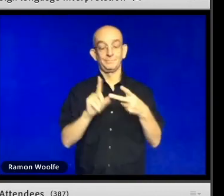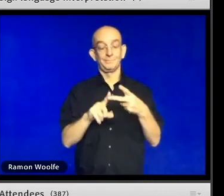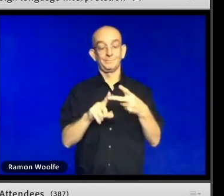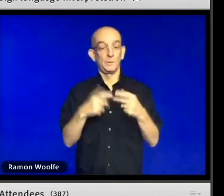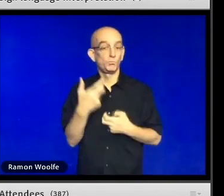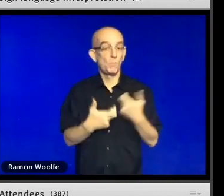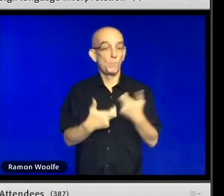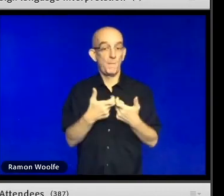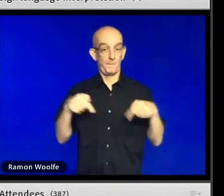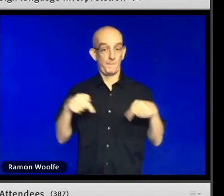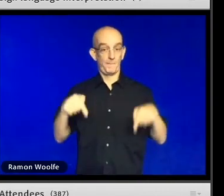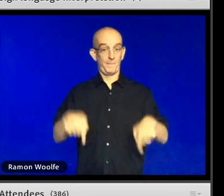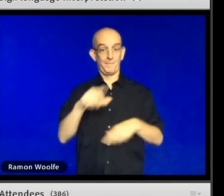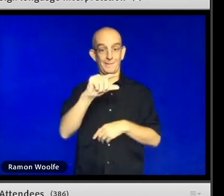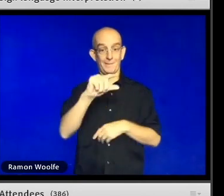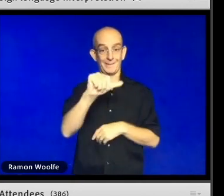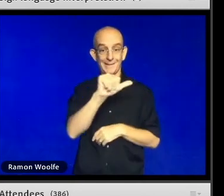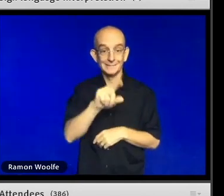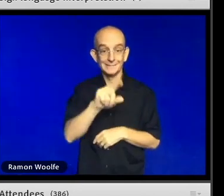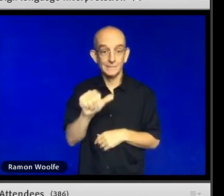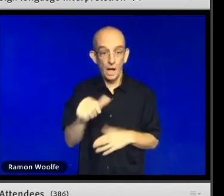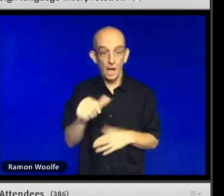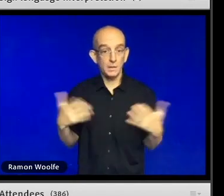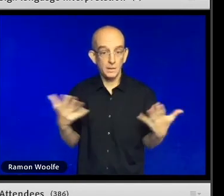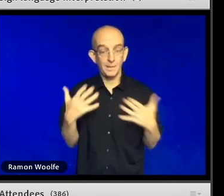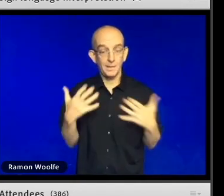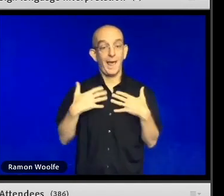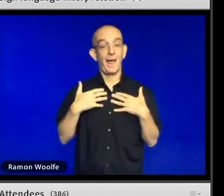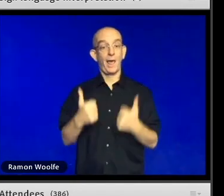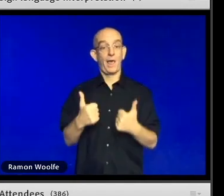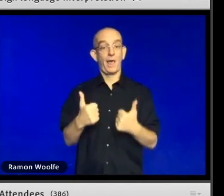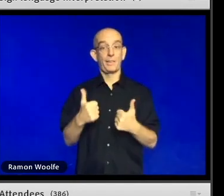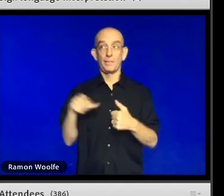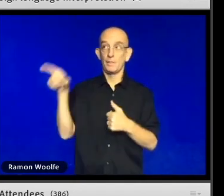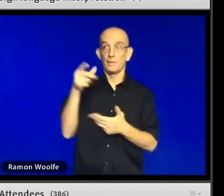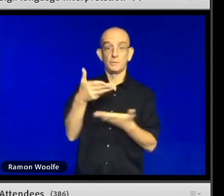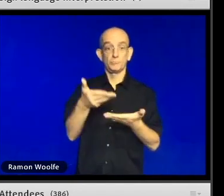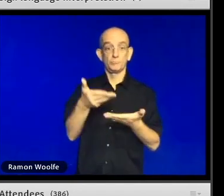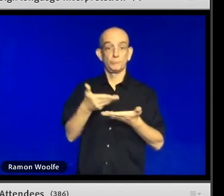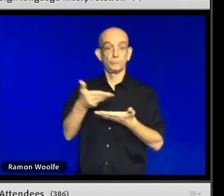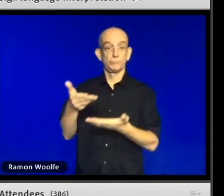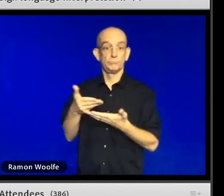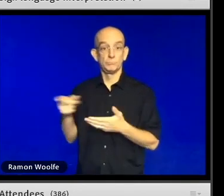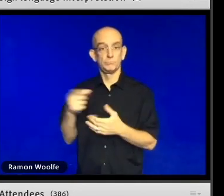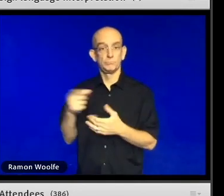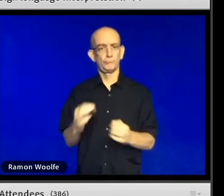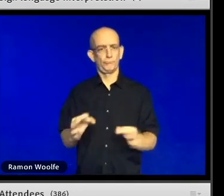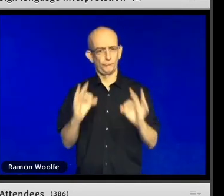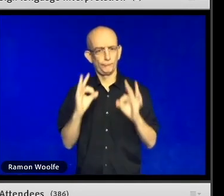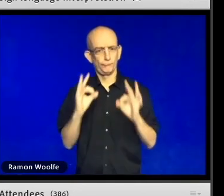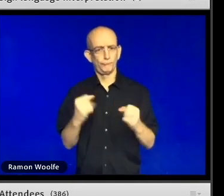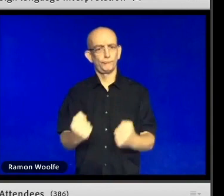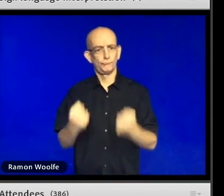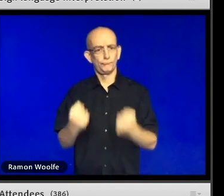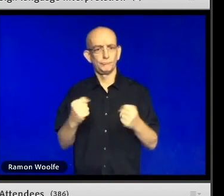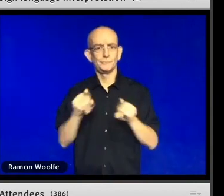we're under siege, health care is not easy. Also we have challenge with the internet.